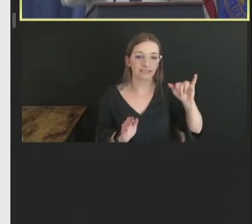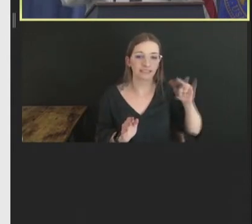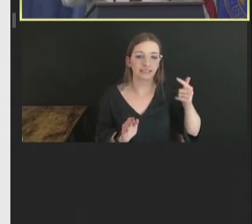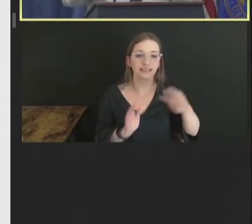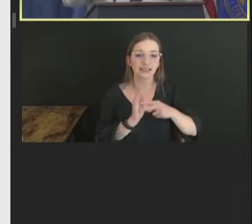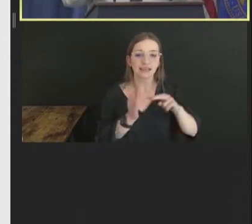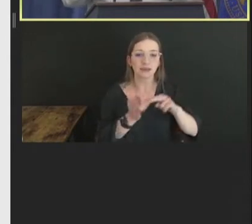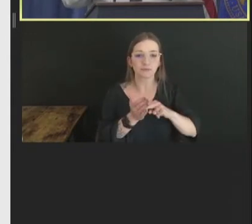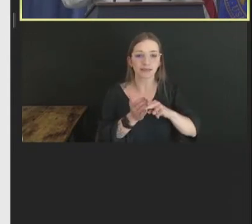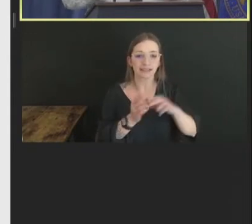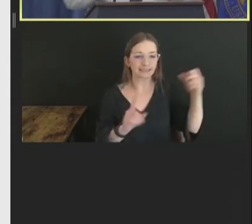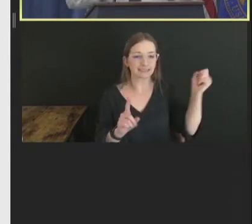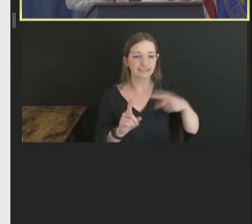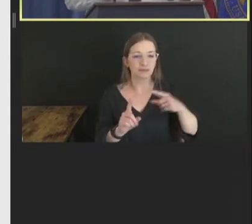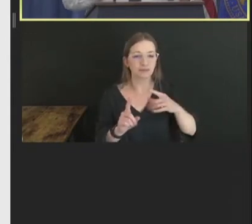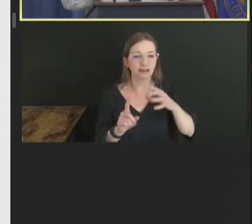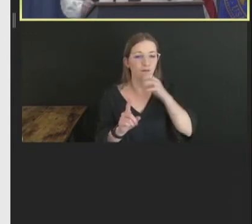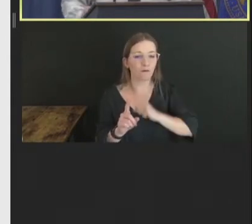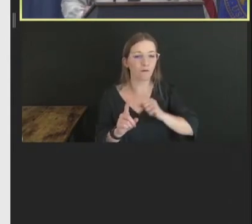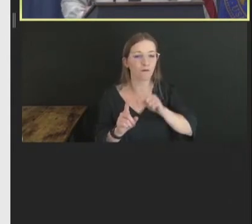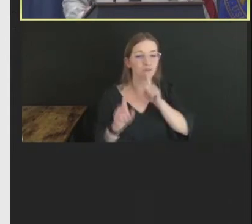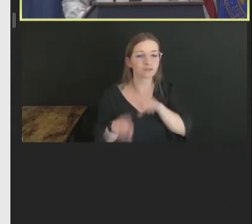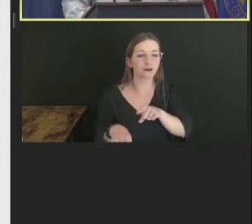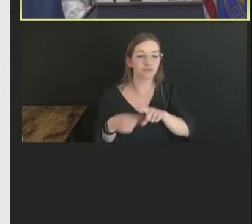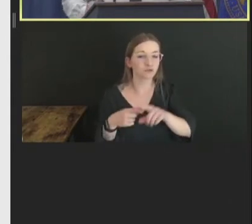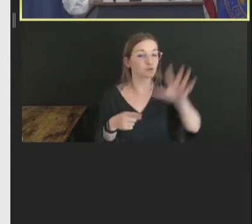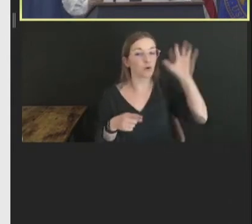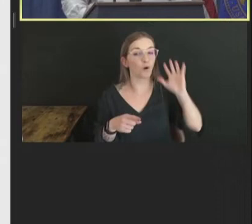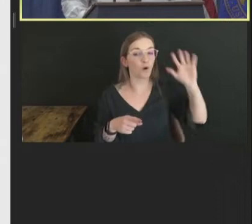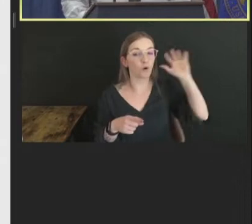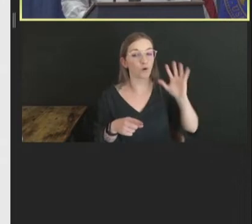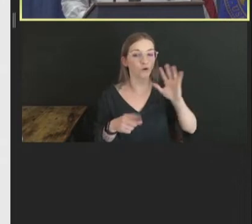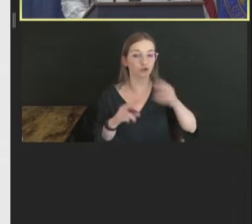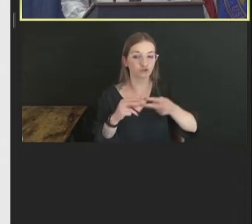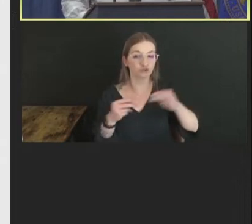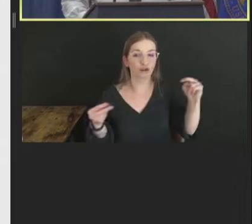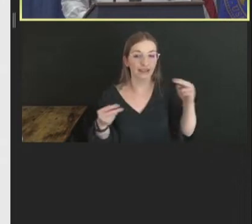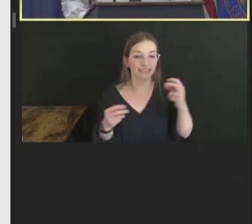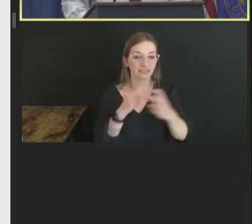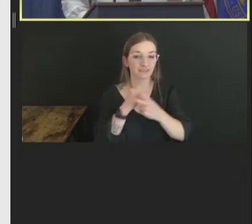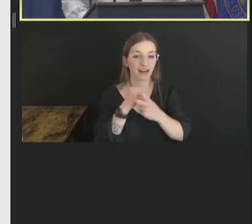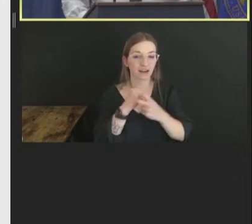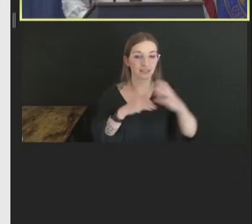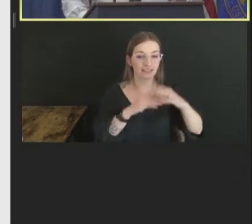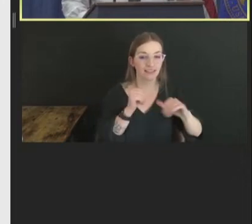strains of viruses as opposed to newer ones can be problematic with influenza. But it may not be